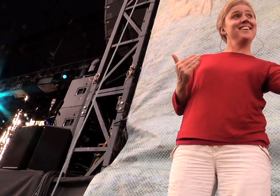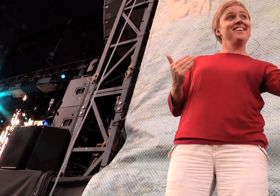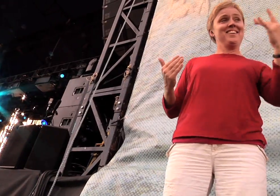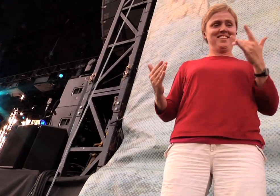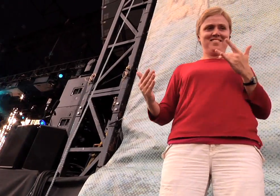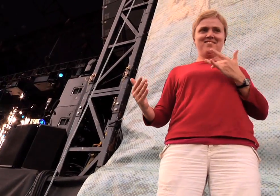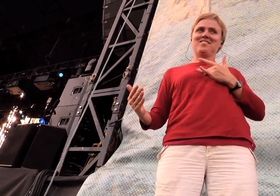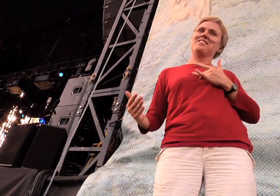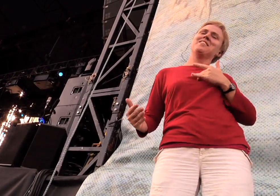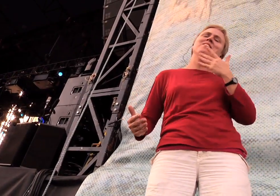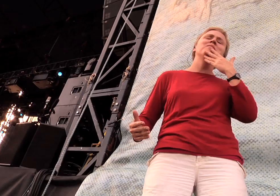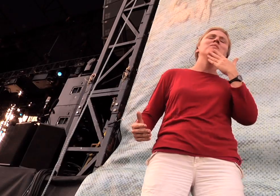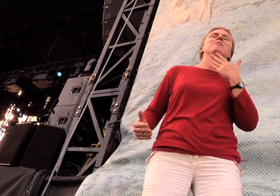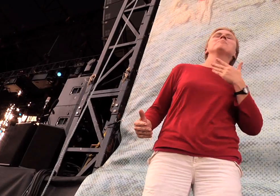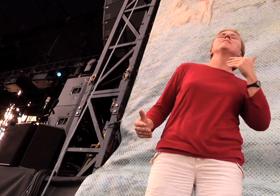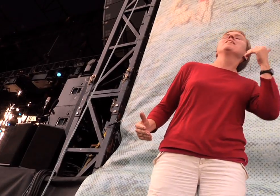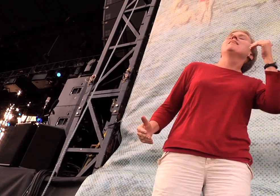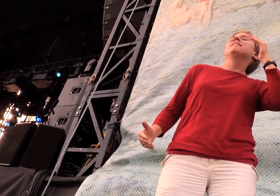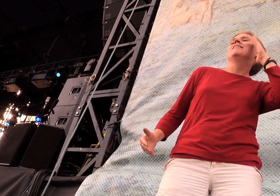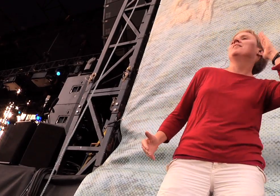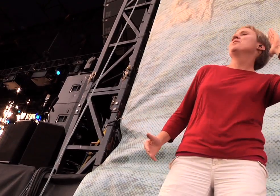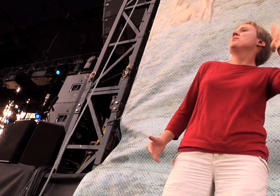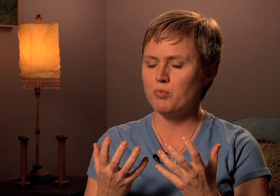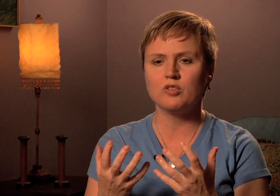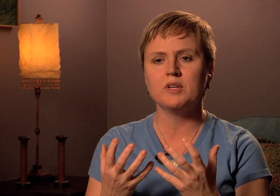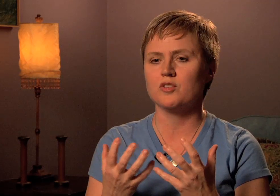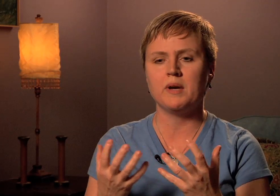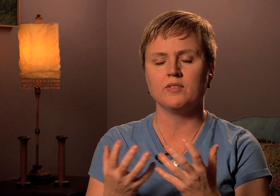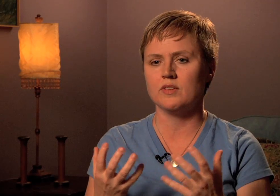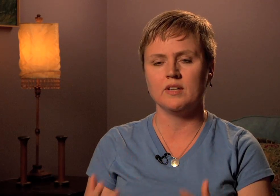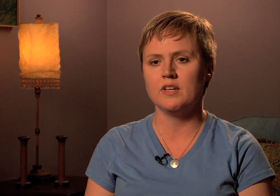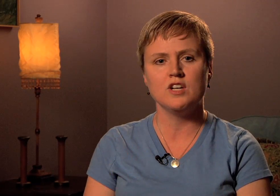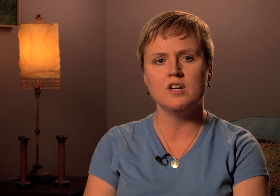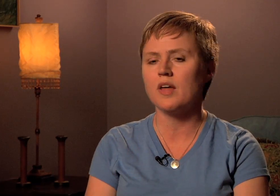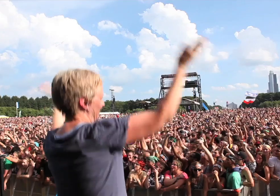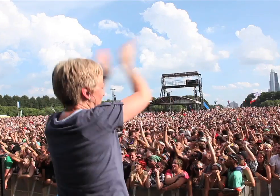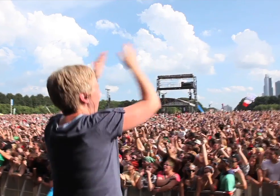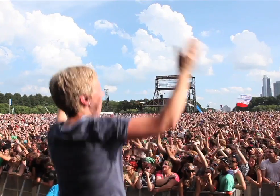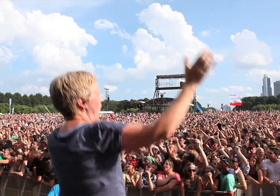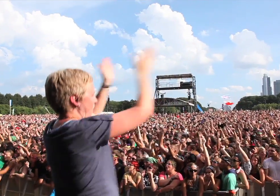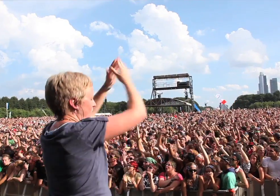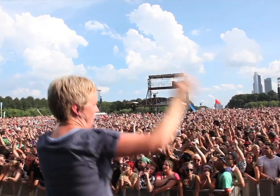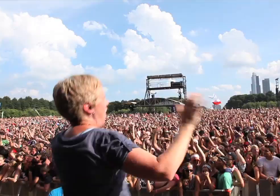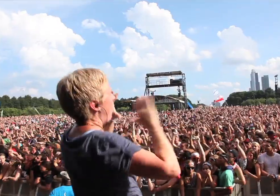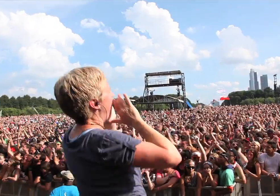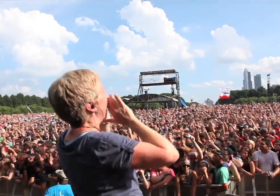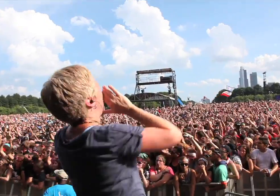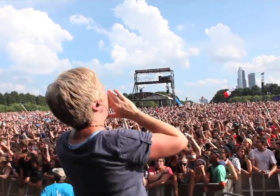Lucy: It makes me happy. It makes me feel completely alive. It puts me in a space that nothing else I do in my life puts me in.